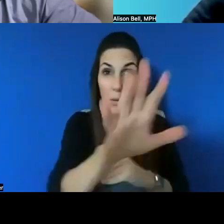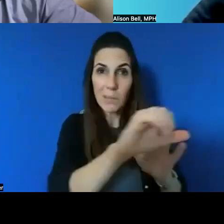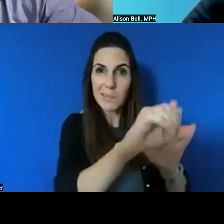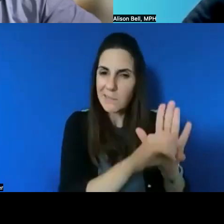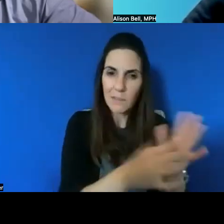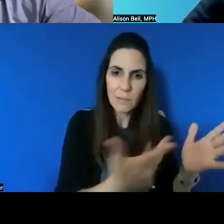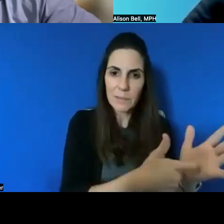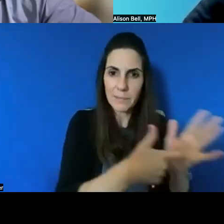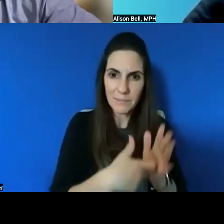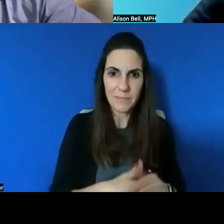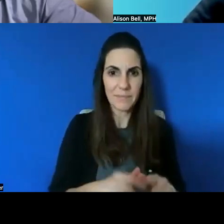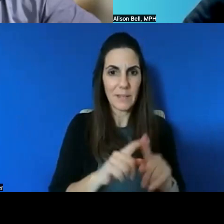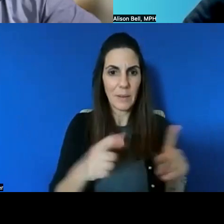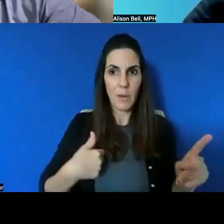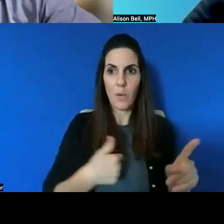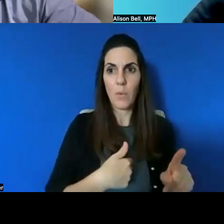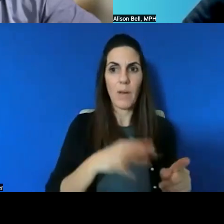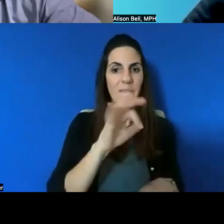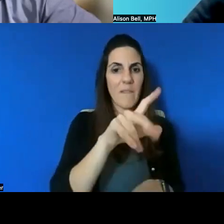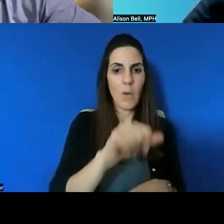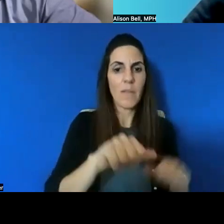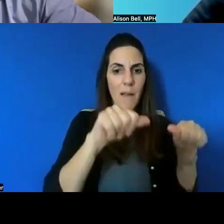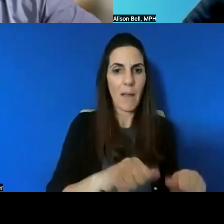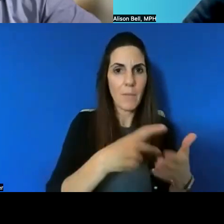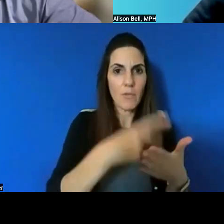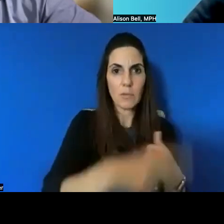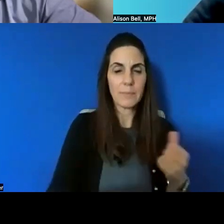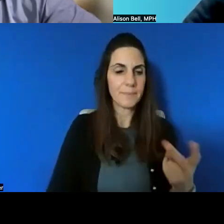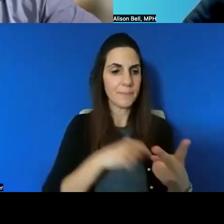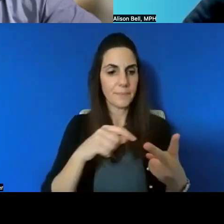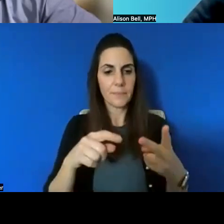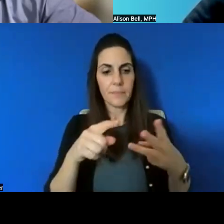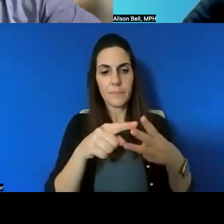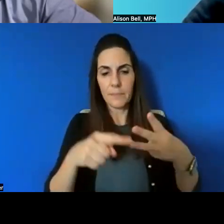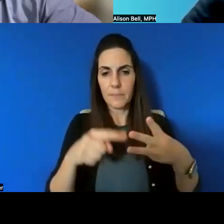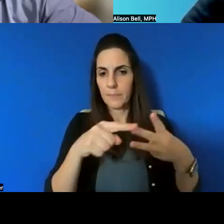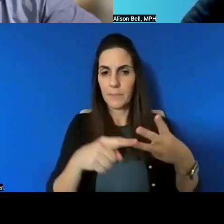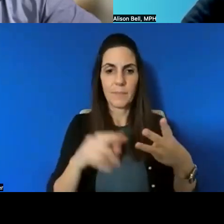but we're forward is able program the next two are true requirements for all able programs and